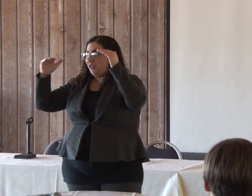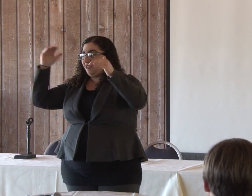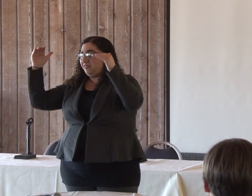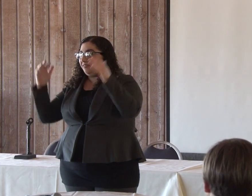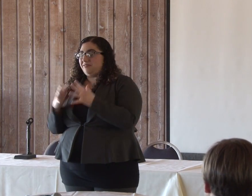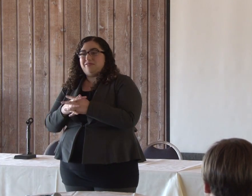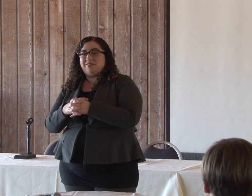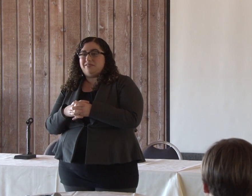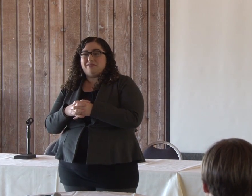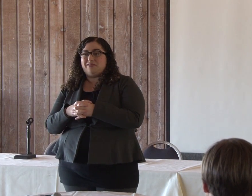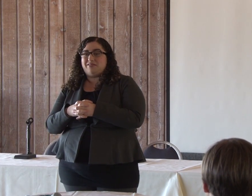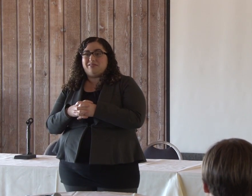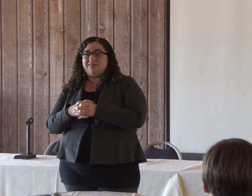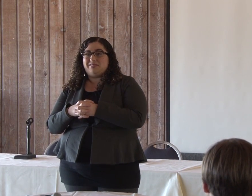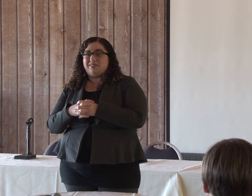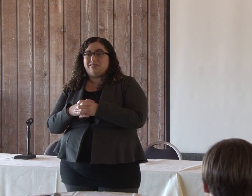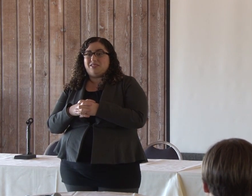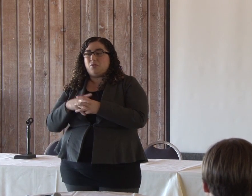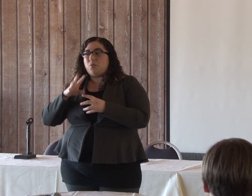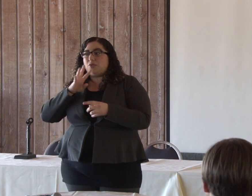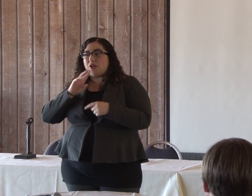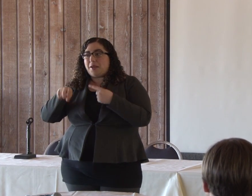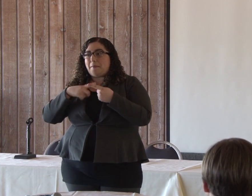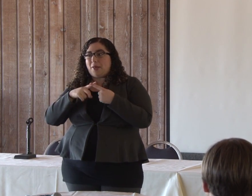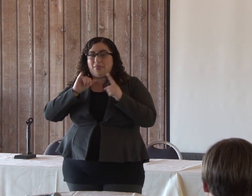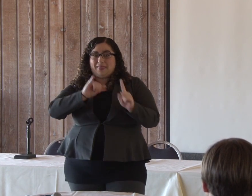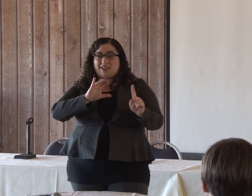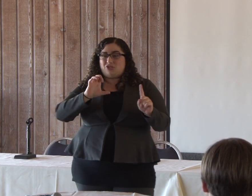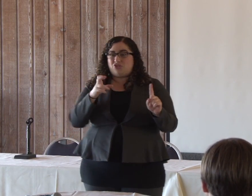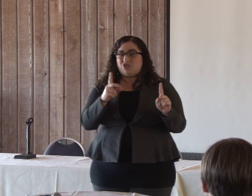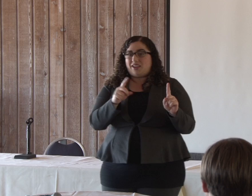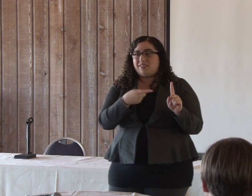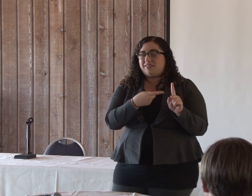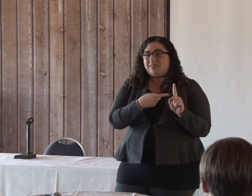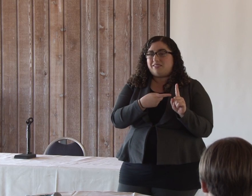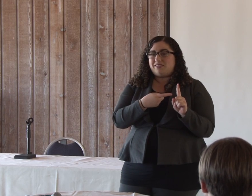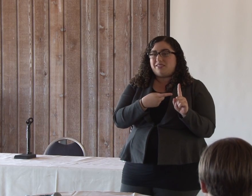It's not just for the adults Right? There's someone signing for the adult